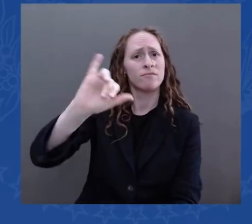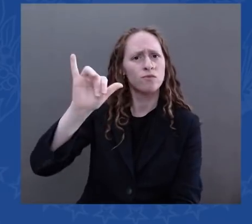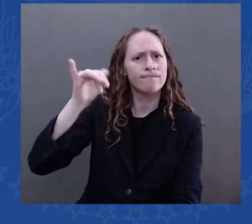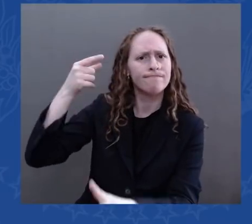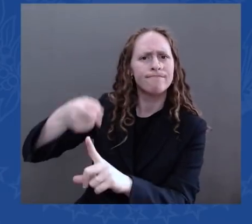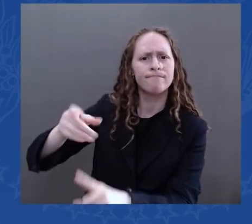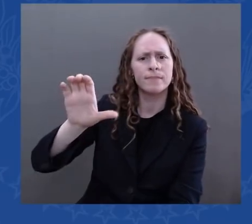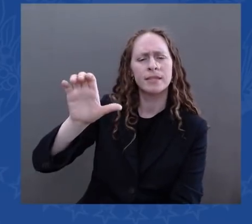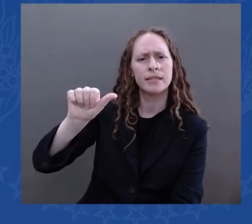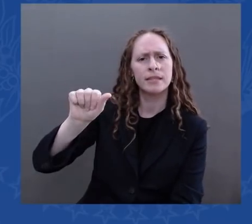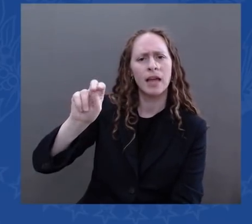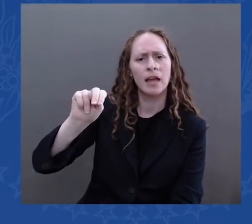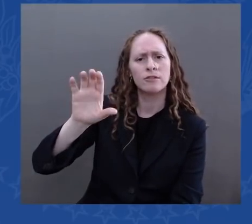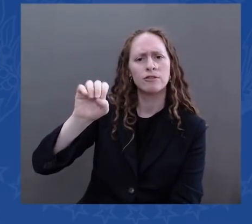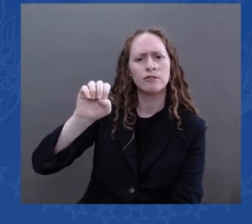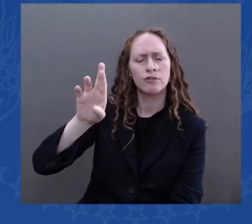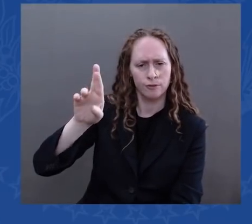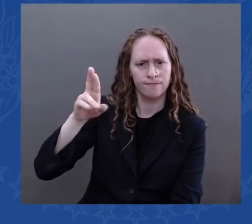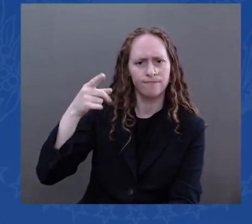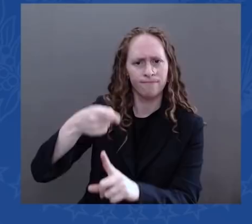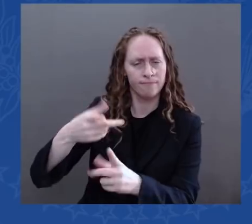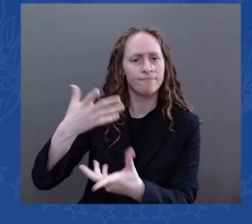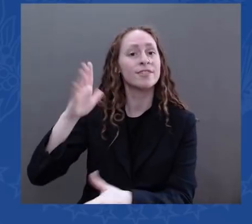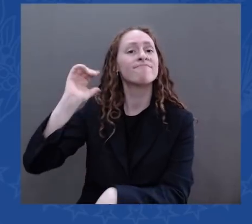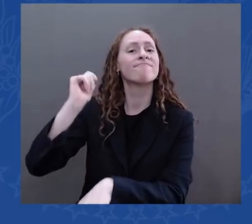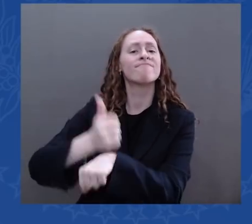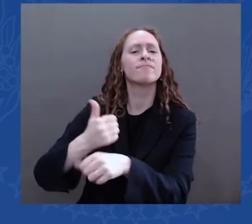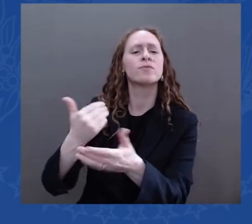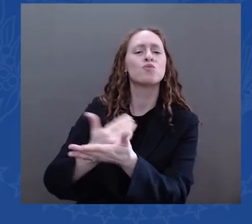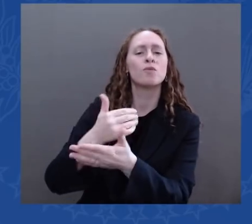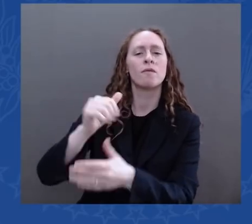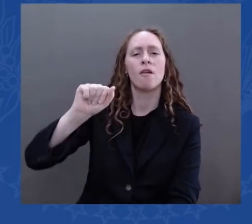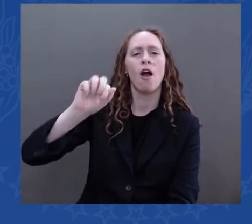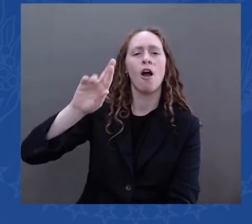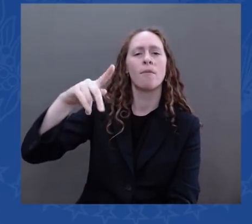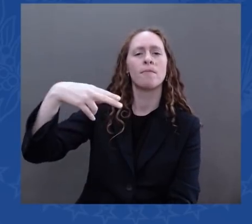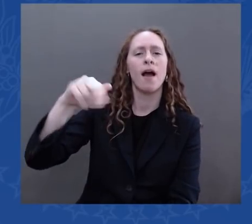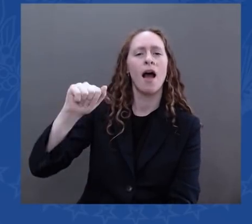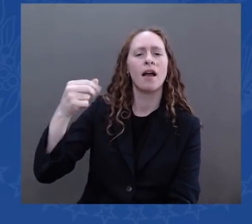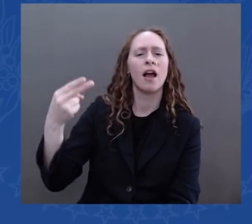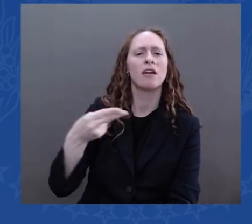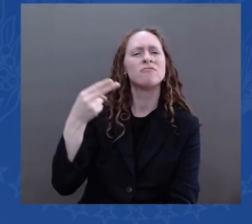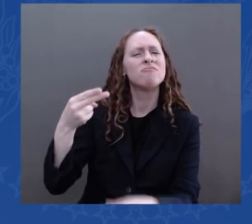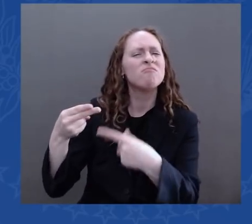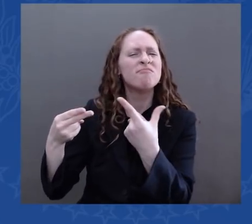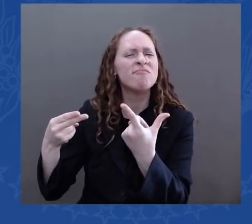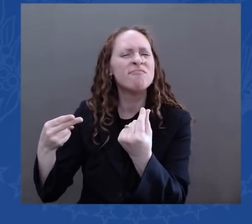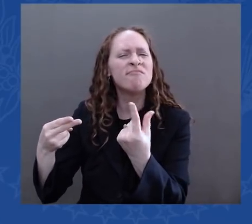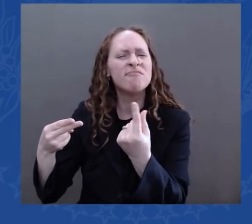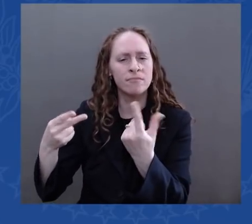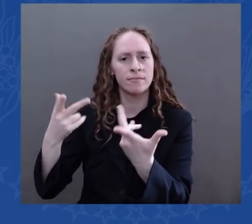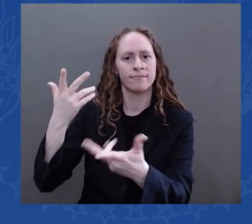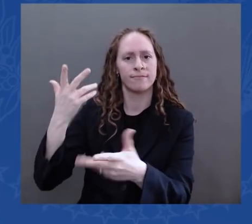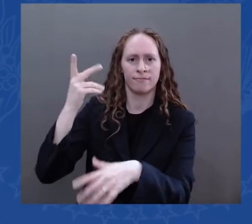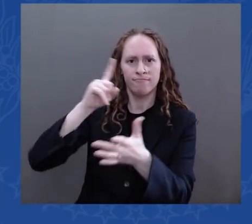And it stands for Advanced Research Projects [Agency] for Health. It's based on DARPA, the Defense Department program